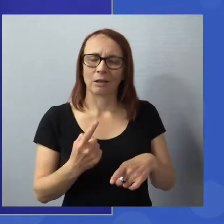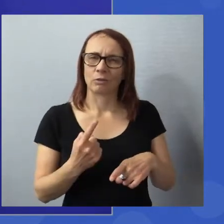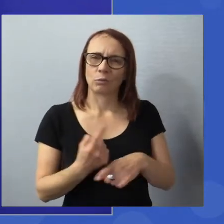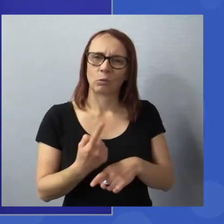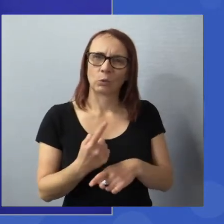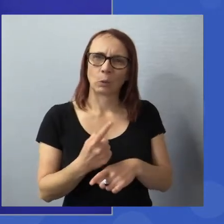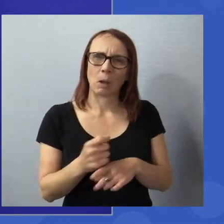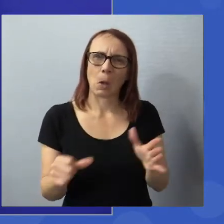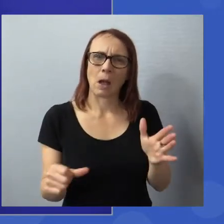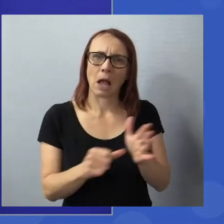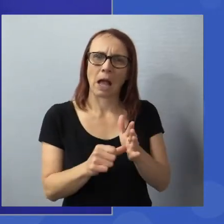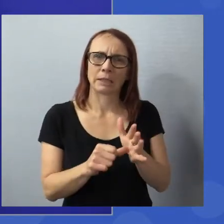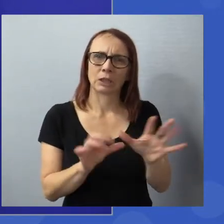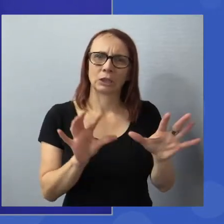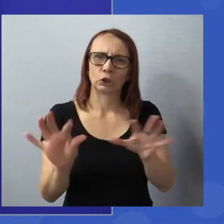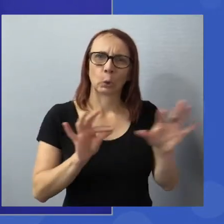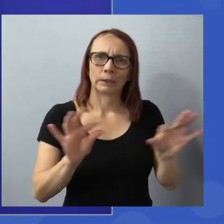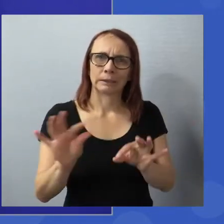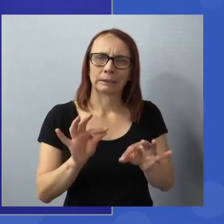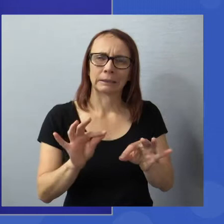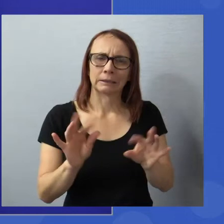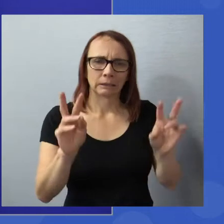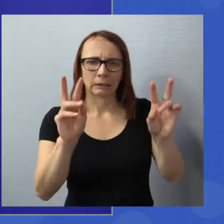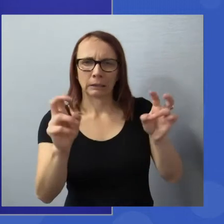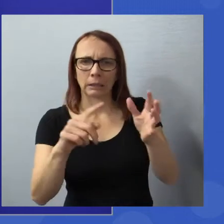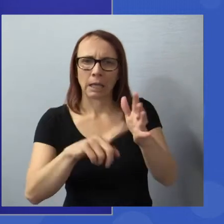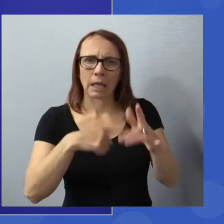trade-offs when you mention the word tax nobody likes to think that tax has been